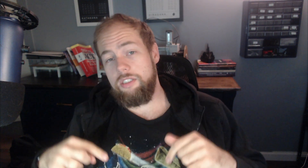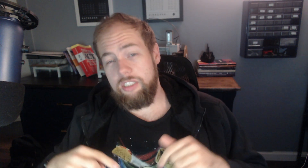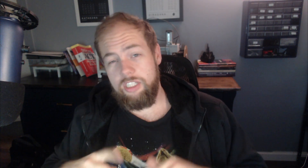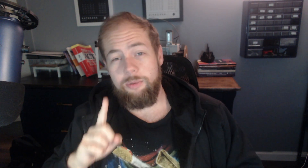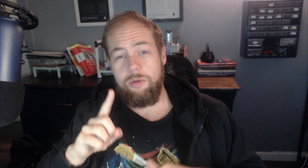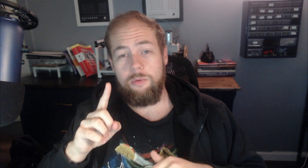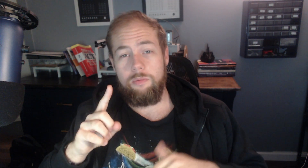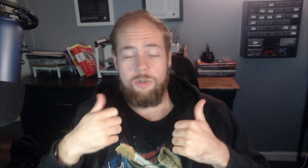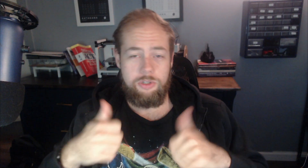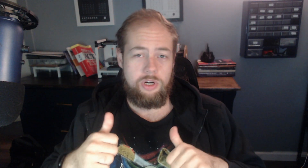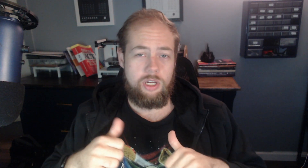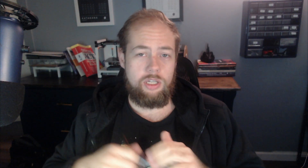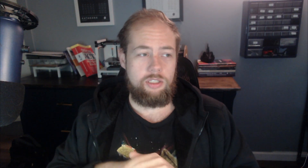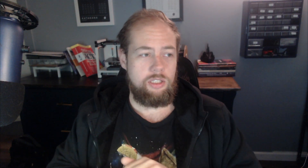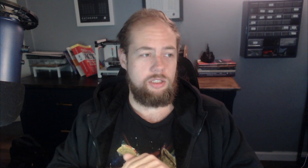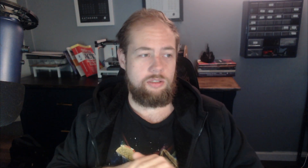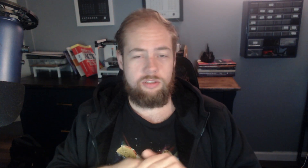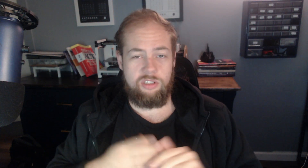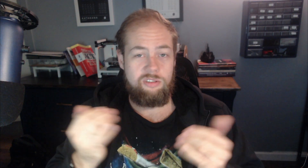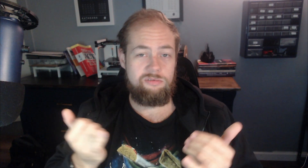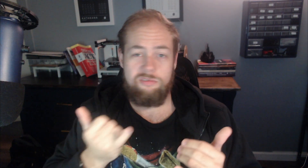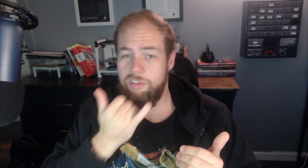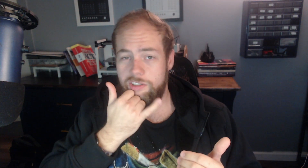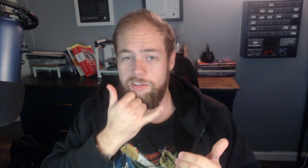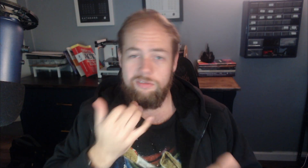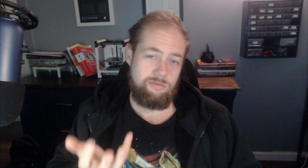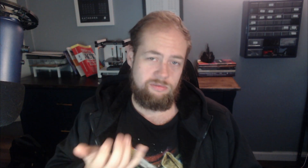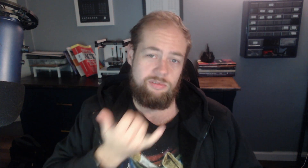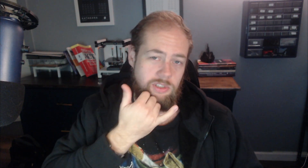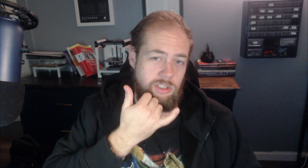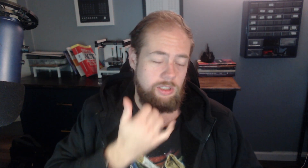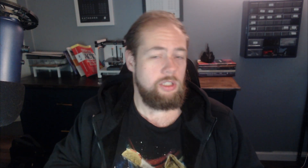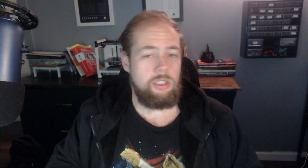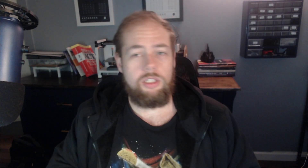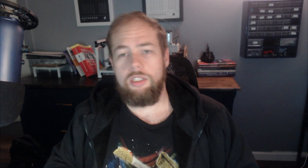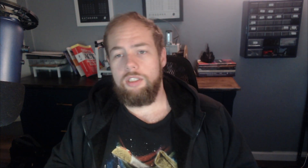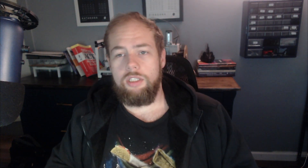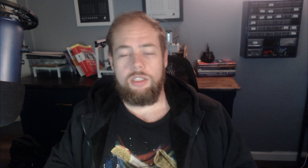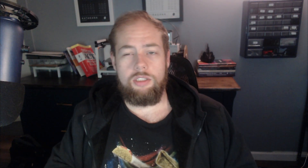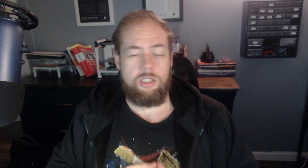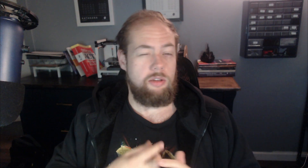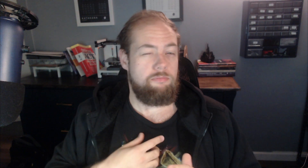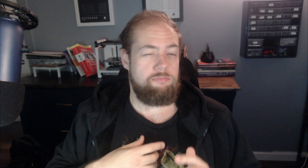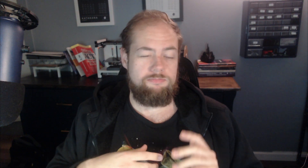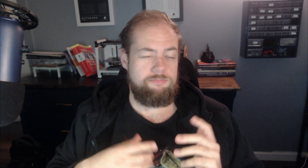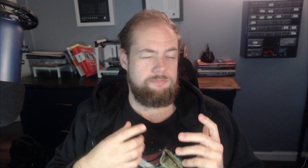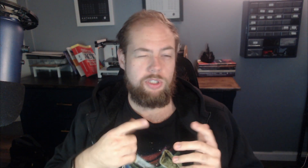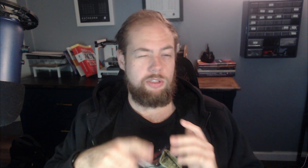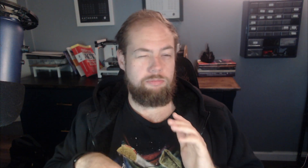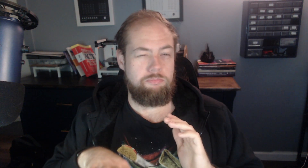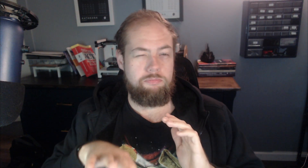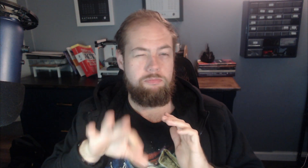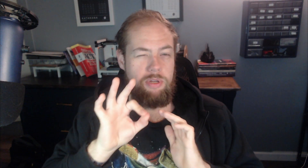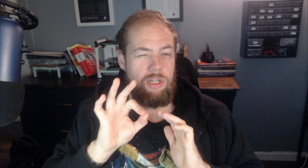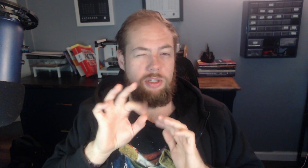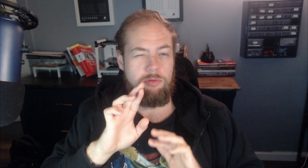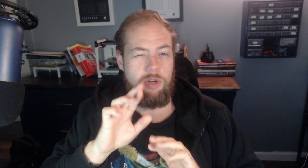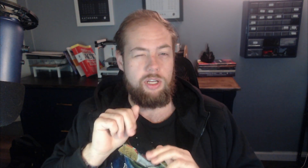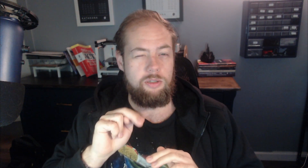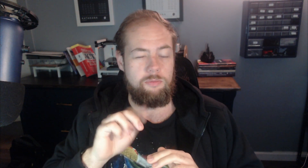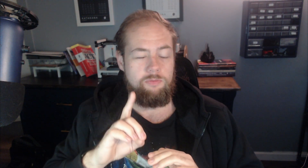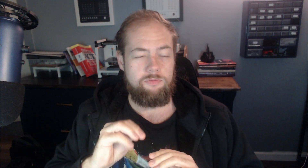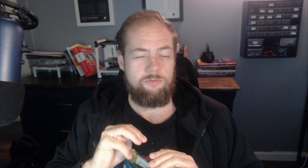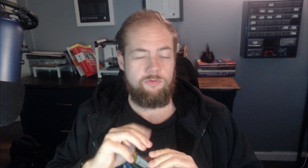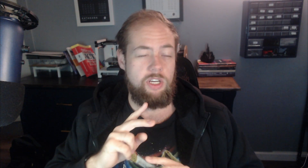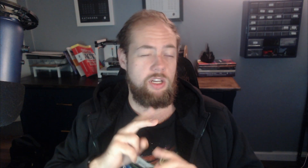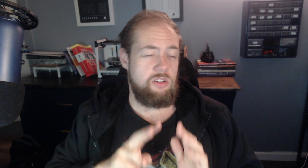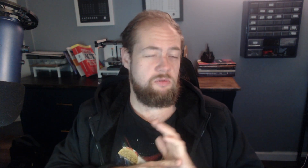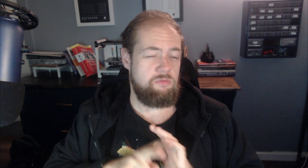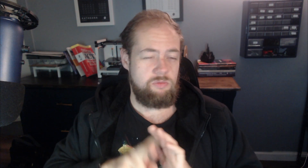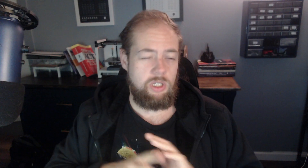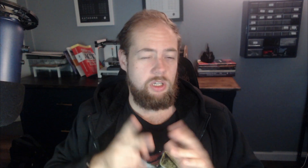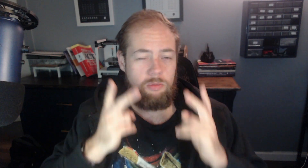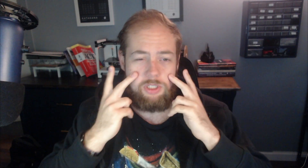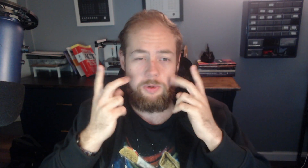this is going to be one try so wrong wrong I just picked a random video uh we'll see what